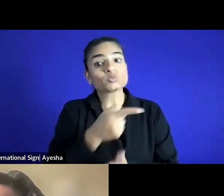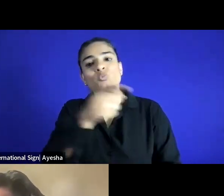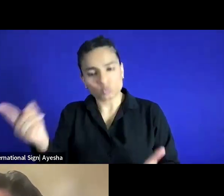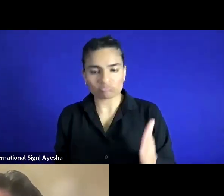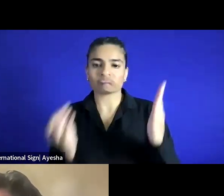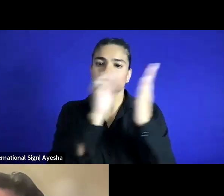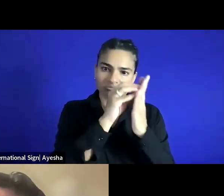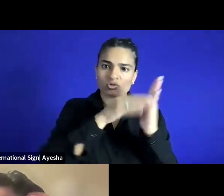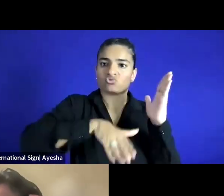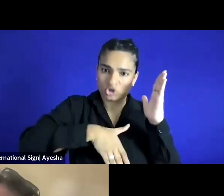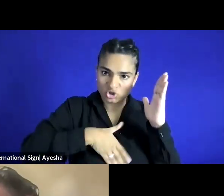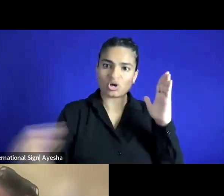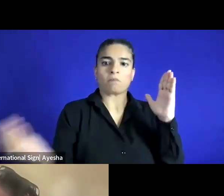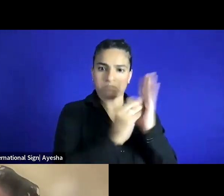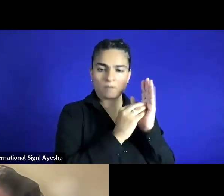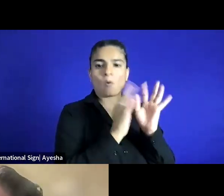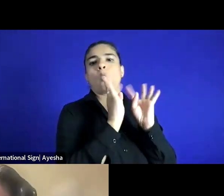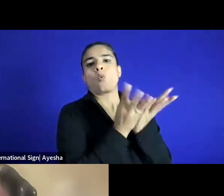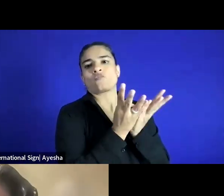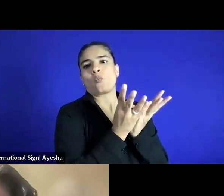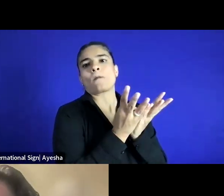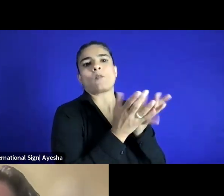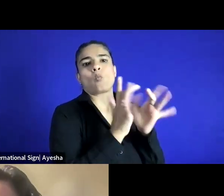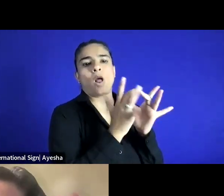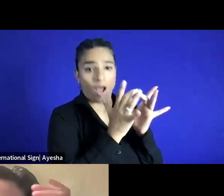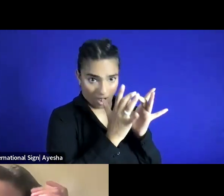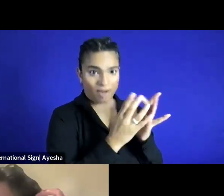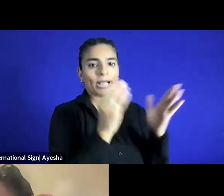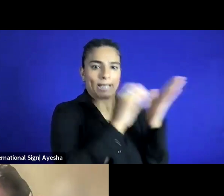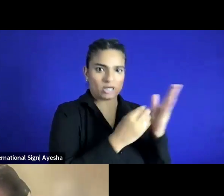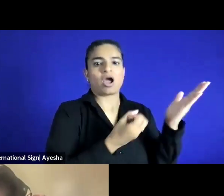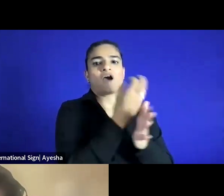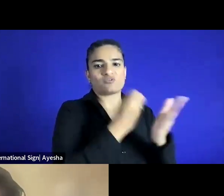So make sure you do that and you'll get to be a part of the amazing, app and the whole farm experience as well.